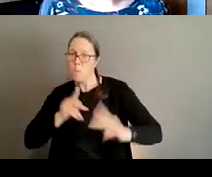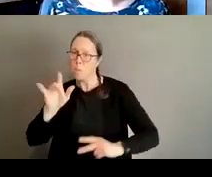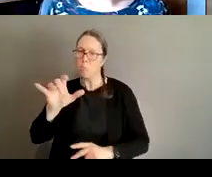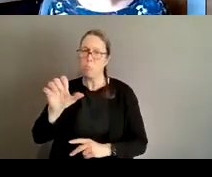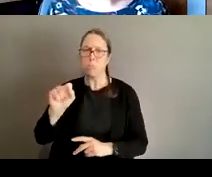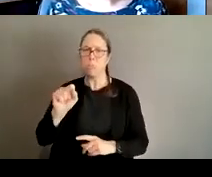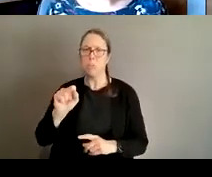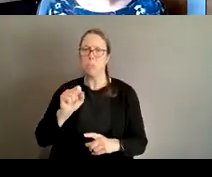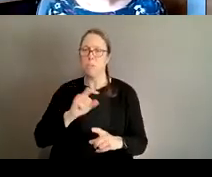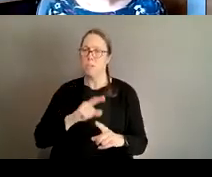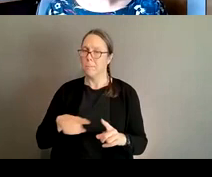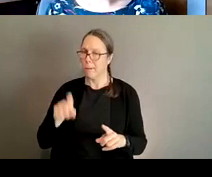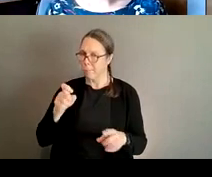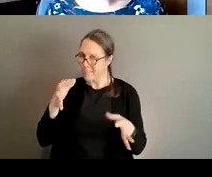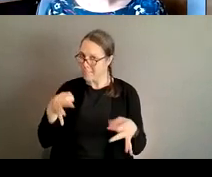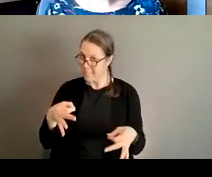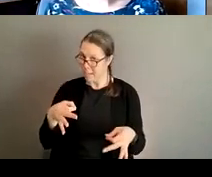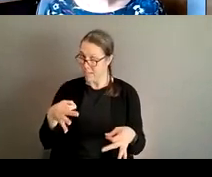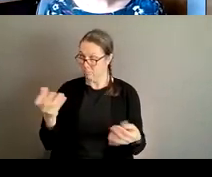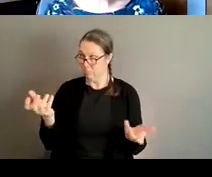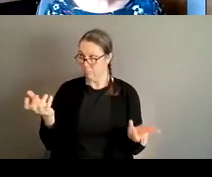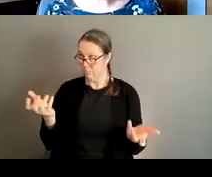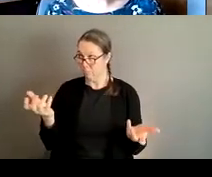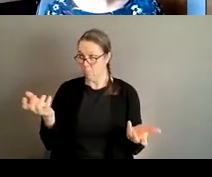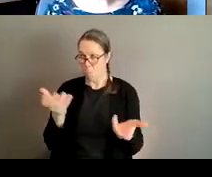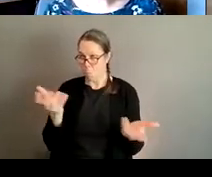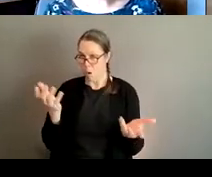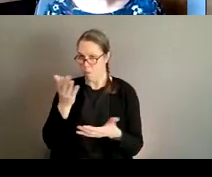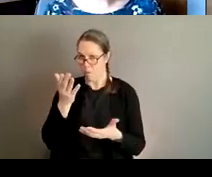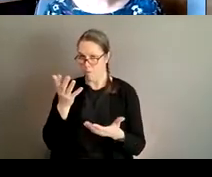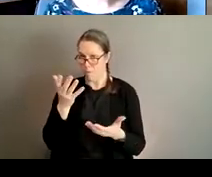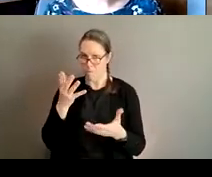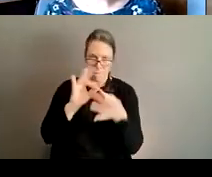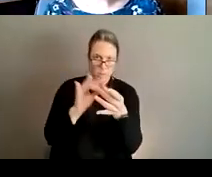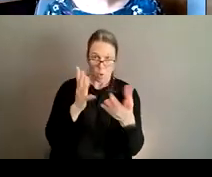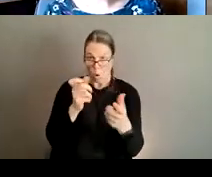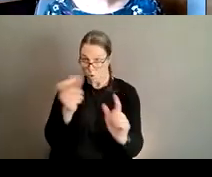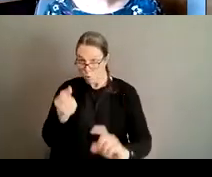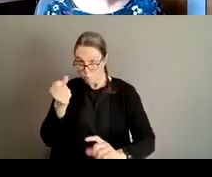need to decided what's the takeaway? What's the message that you want conference attendees